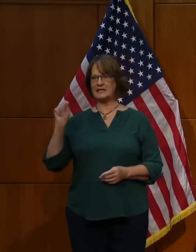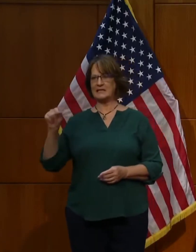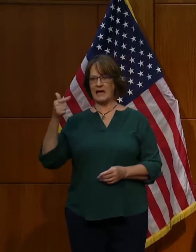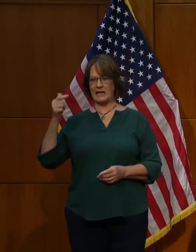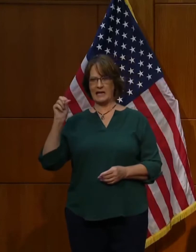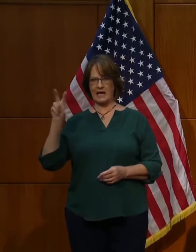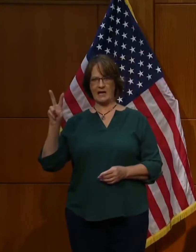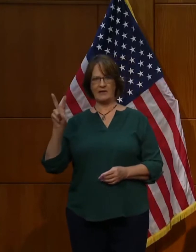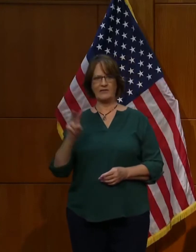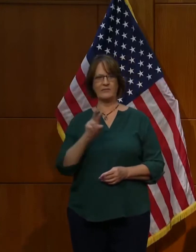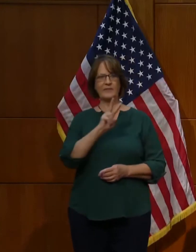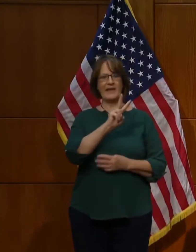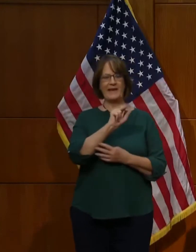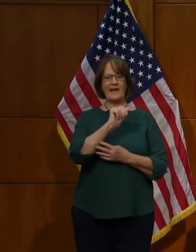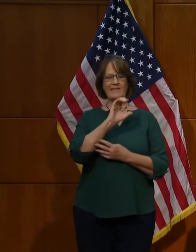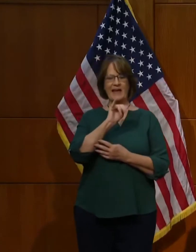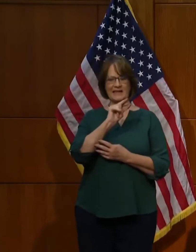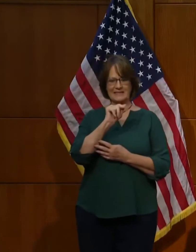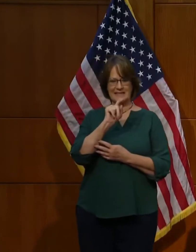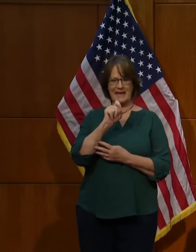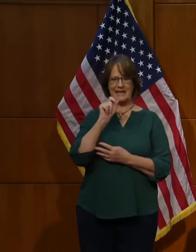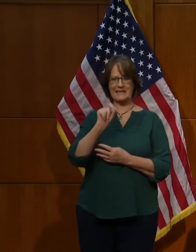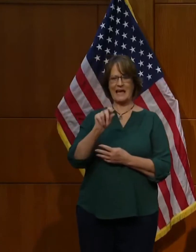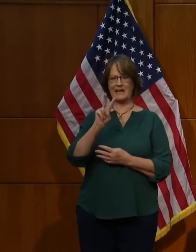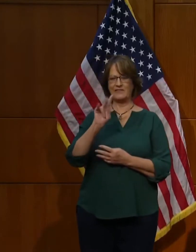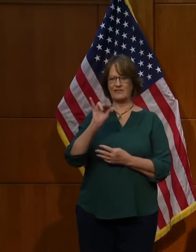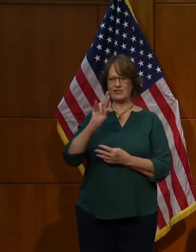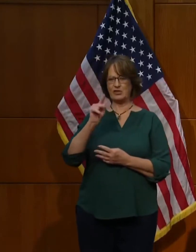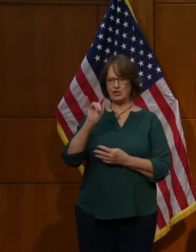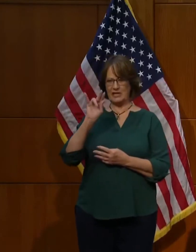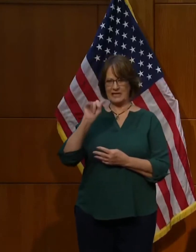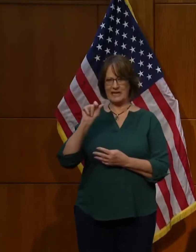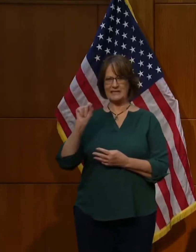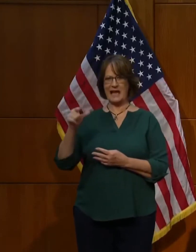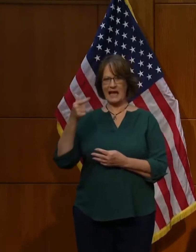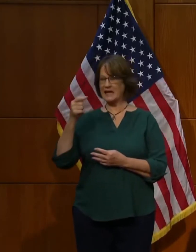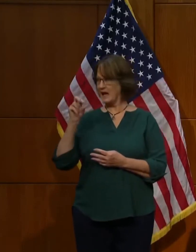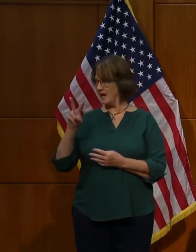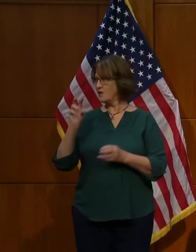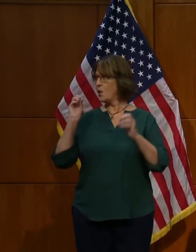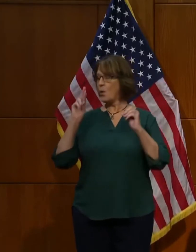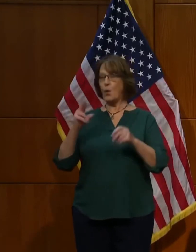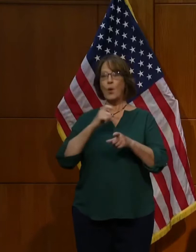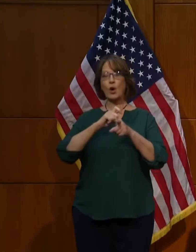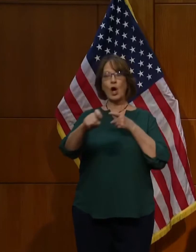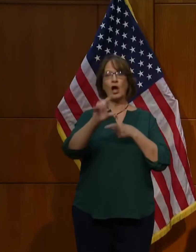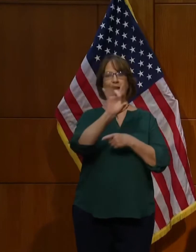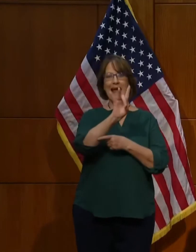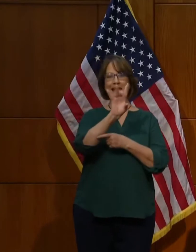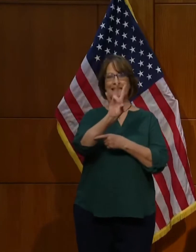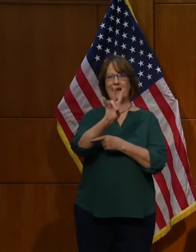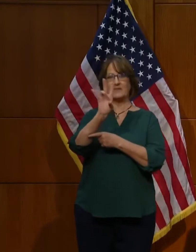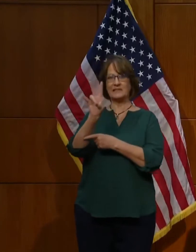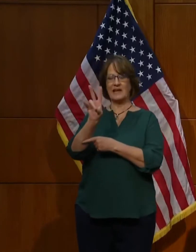vaccinate.virginia.govagainthatsvaccinate.virginia.gov or call 877 VA X